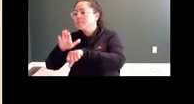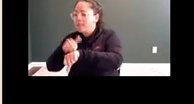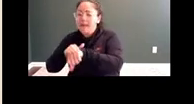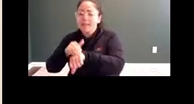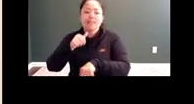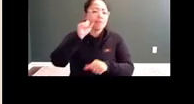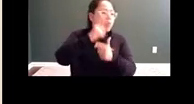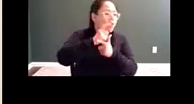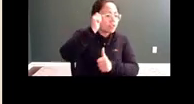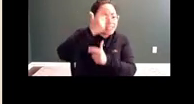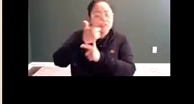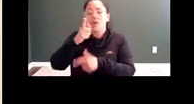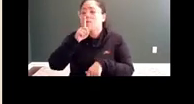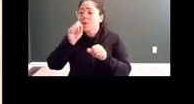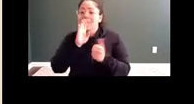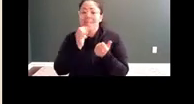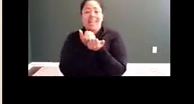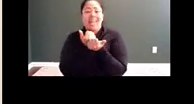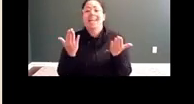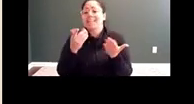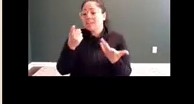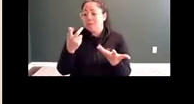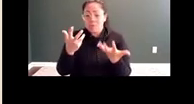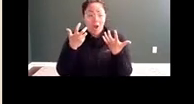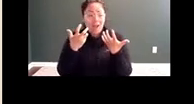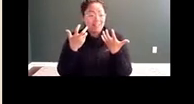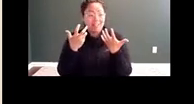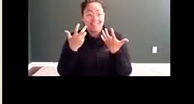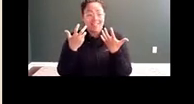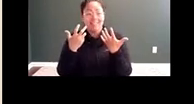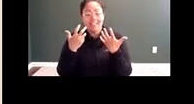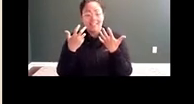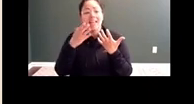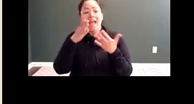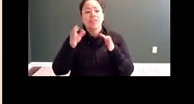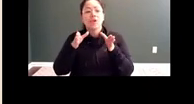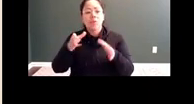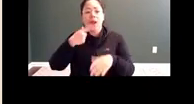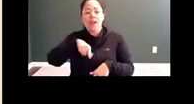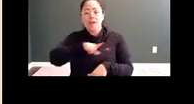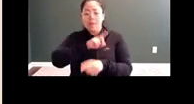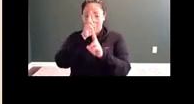It could really be anything that you want it to be, and it's a way that we honor who you are